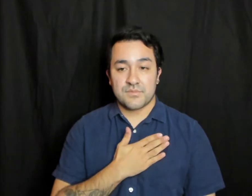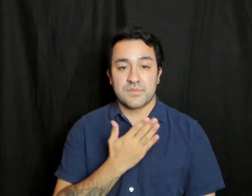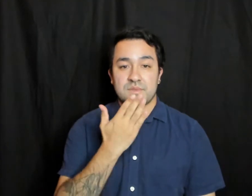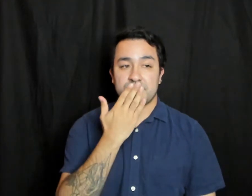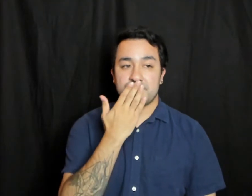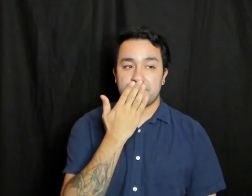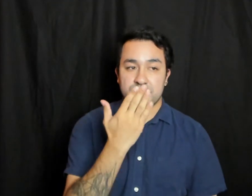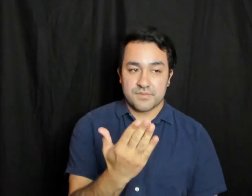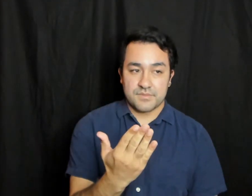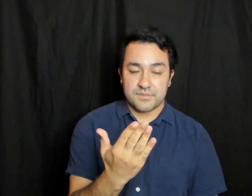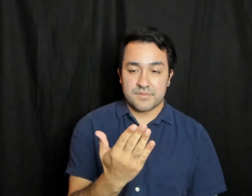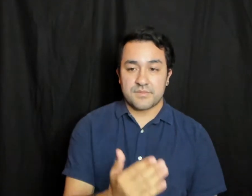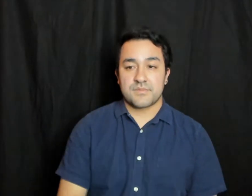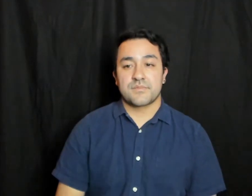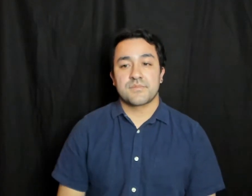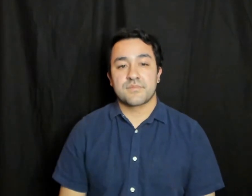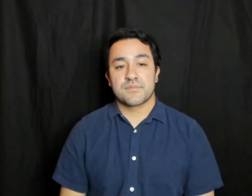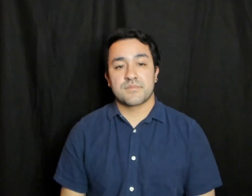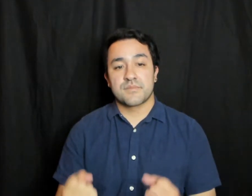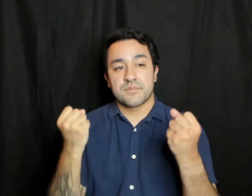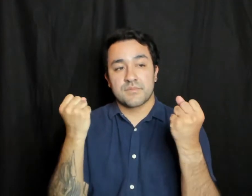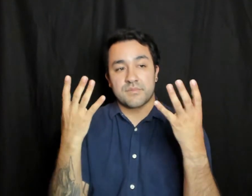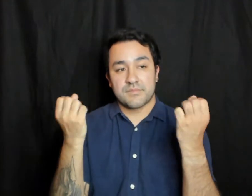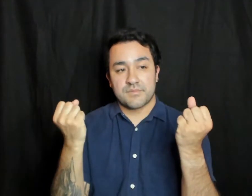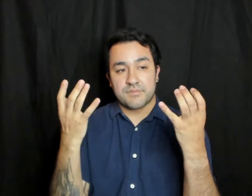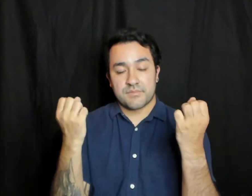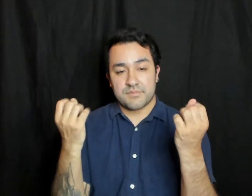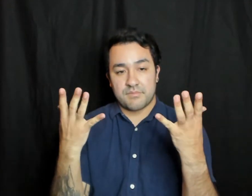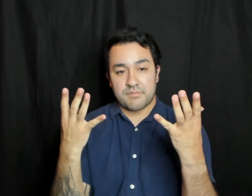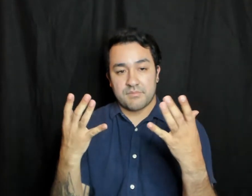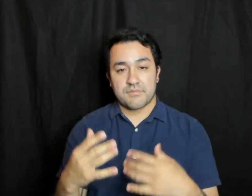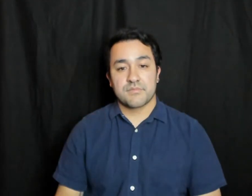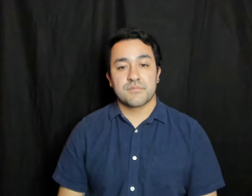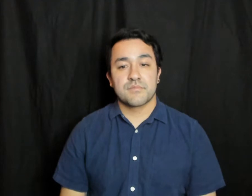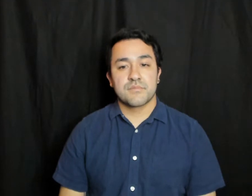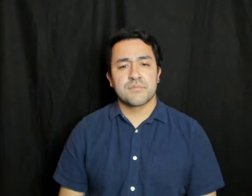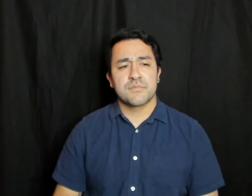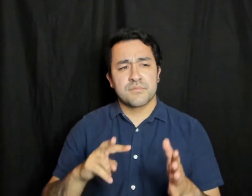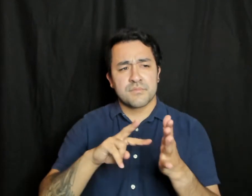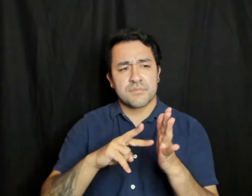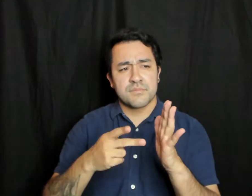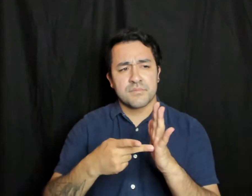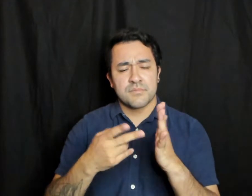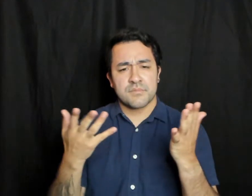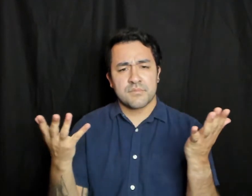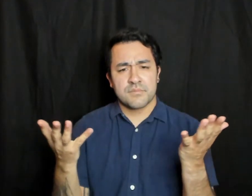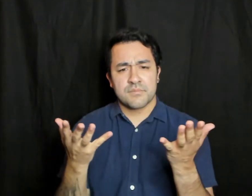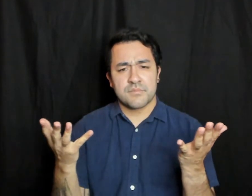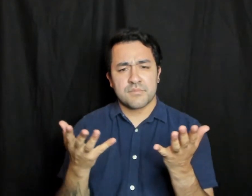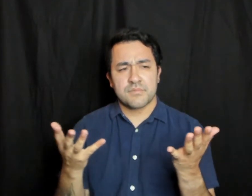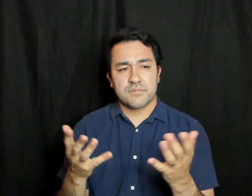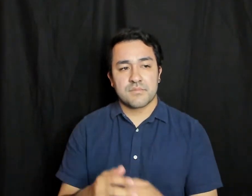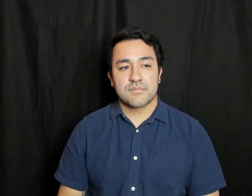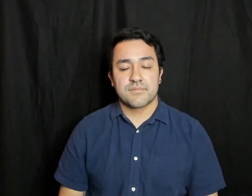THANK-YOU; YOURE-WELCOME MANY MEAN WHAT? What does that (sign) mean?